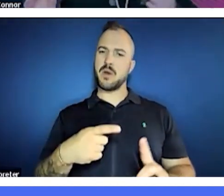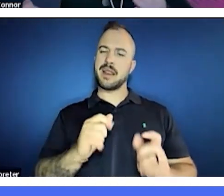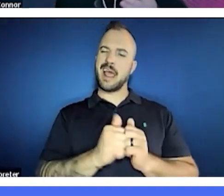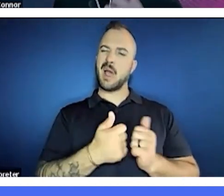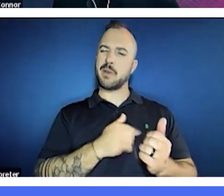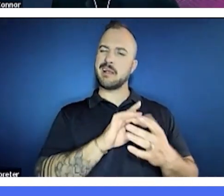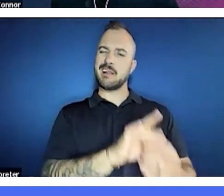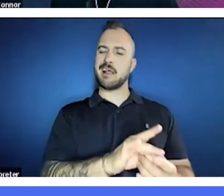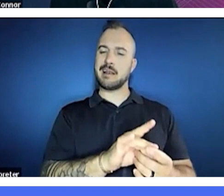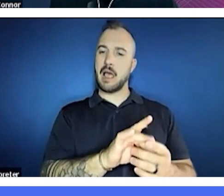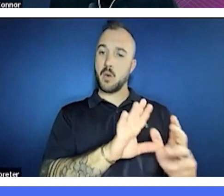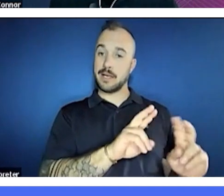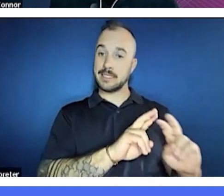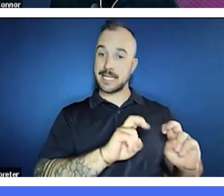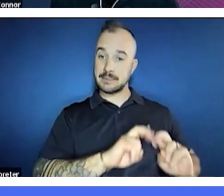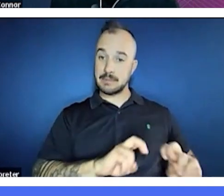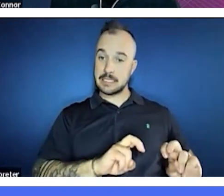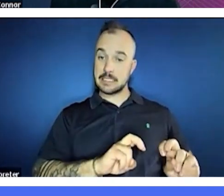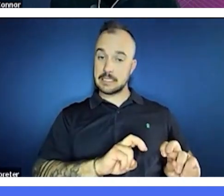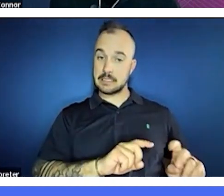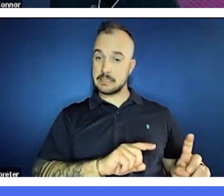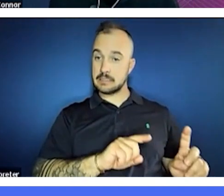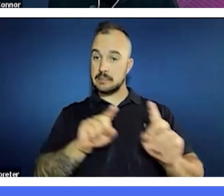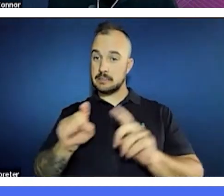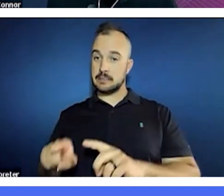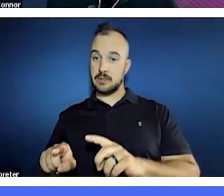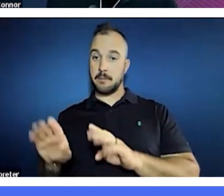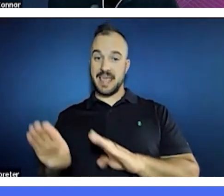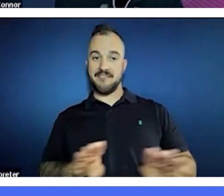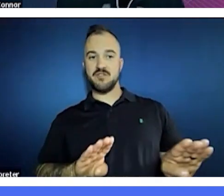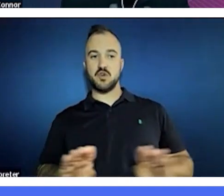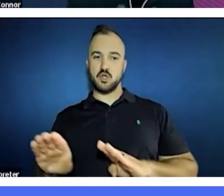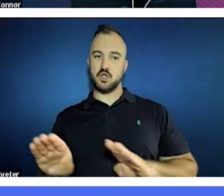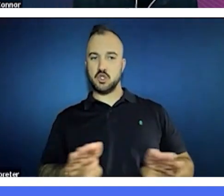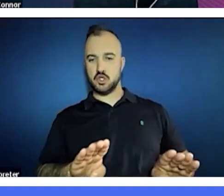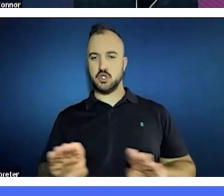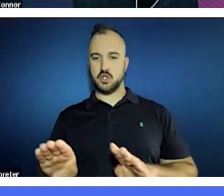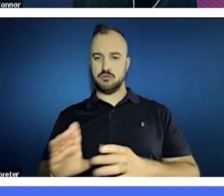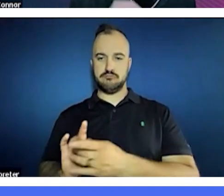to what behavior we actually want to see. And so he says this in his podcast on, on, "Revisionist History."